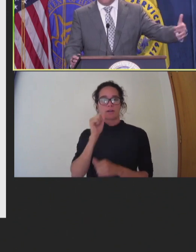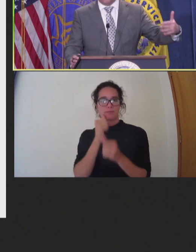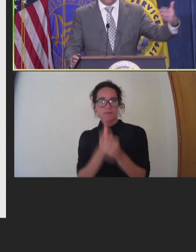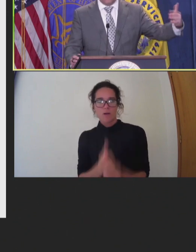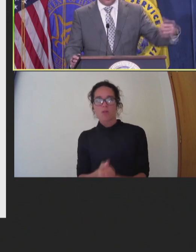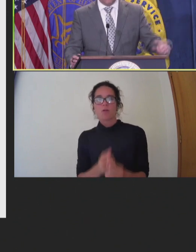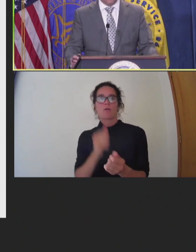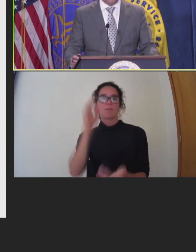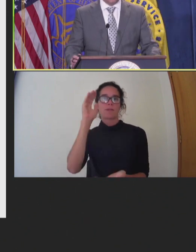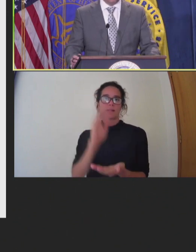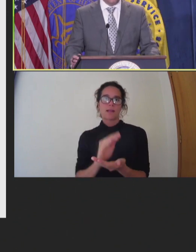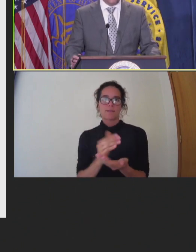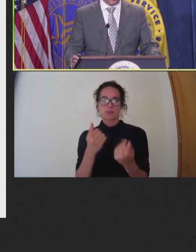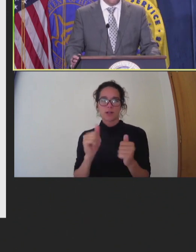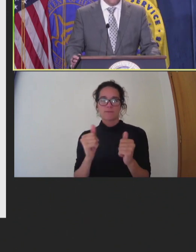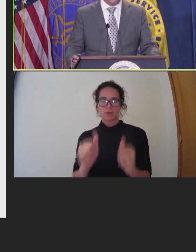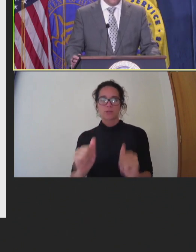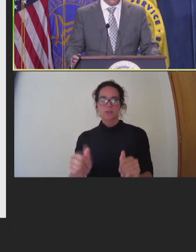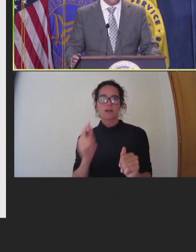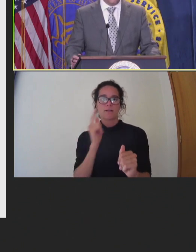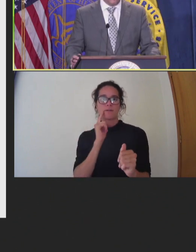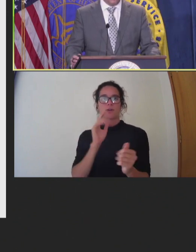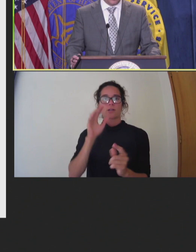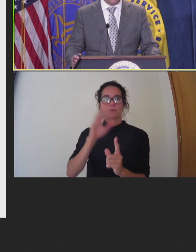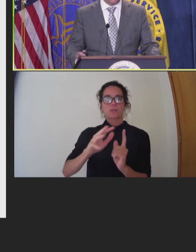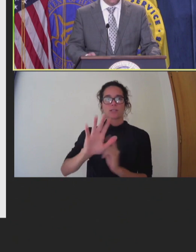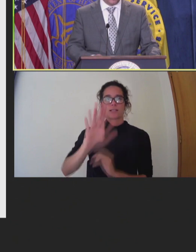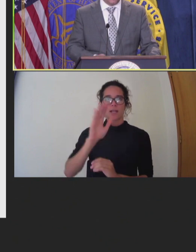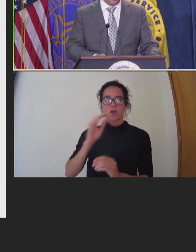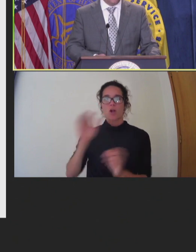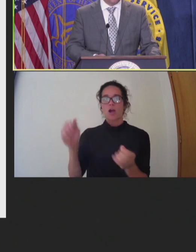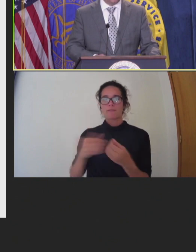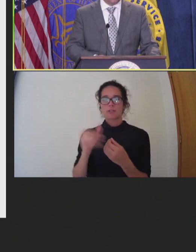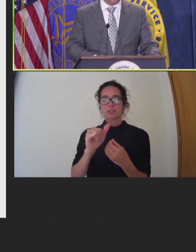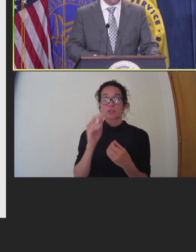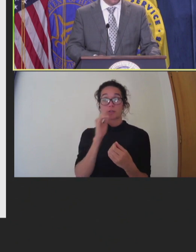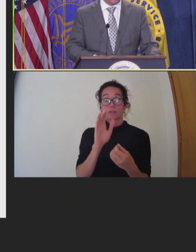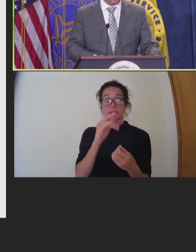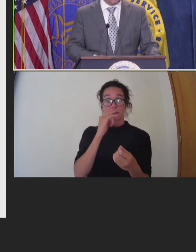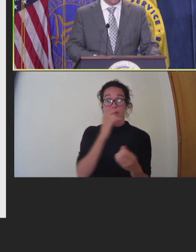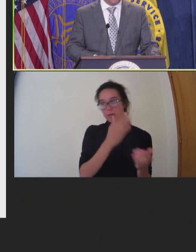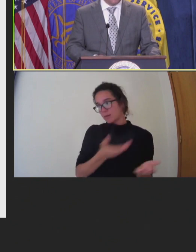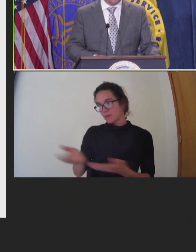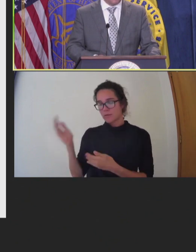for exposure in their office. And they got those kids back to the room right away.